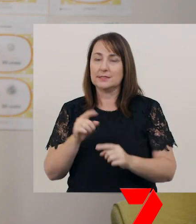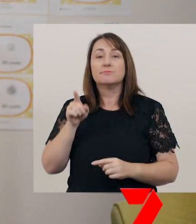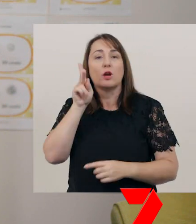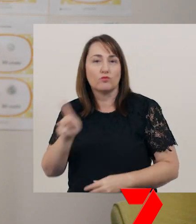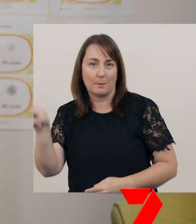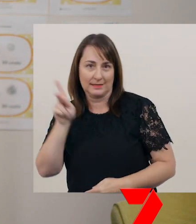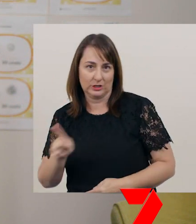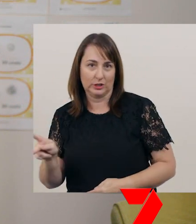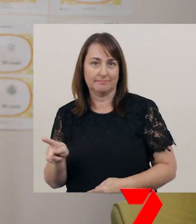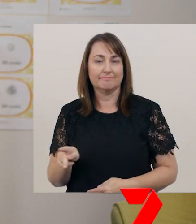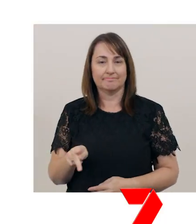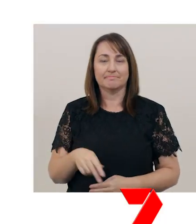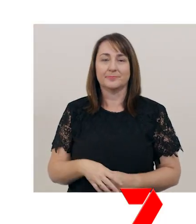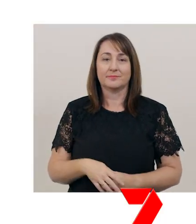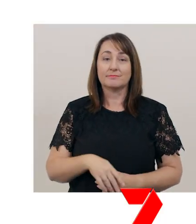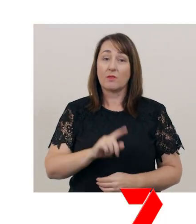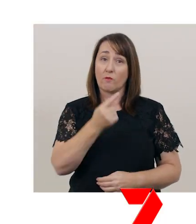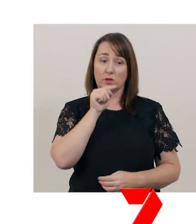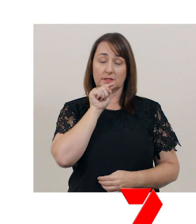The first technique we'll look at is modality.